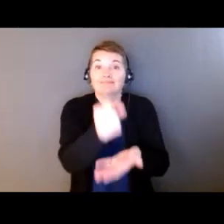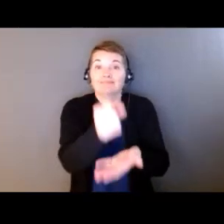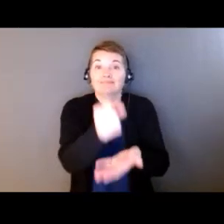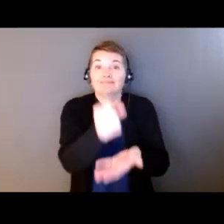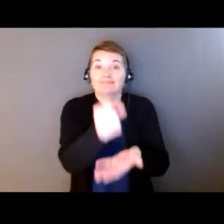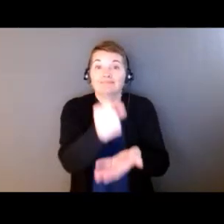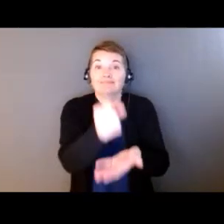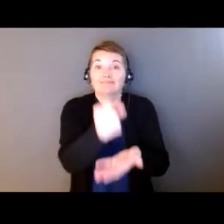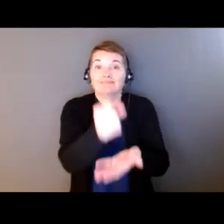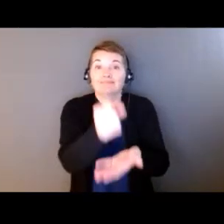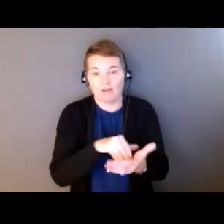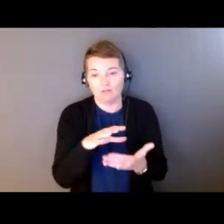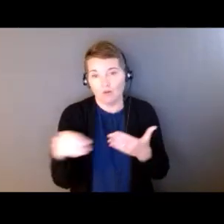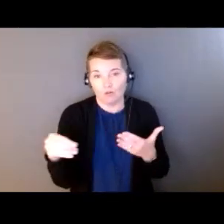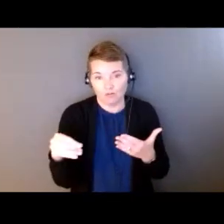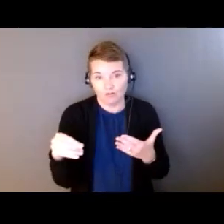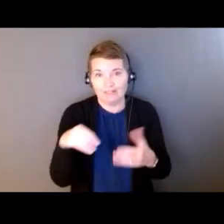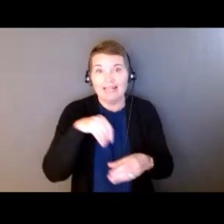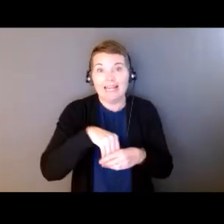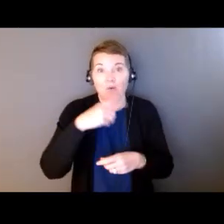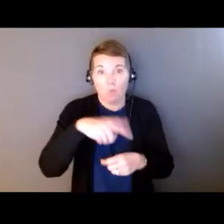across your combined grants.